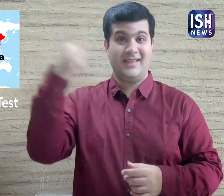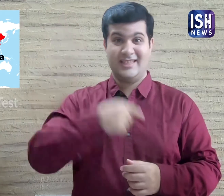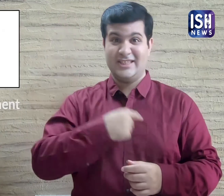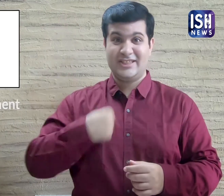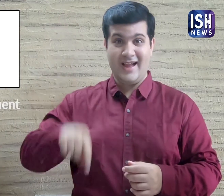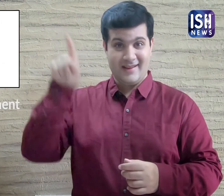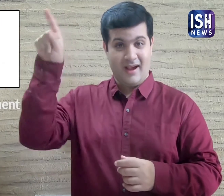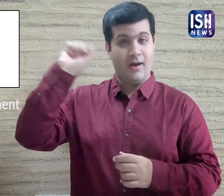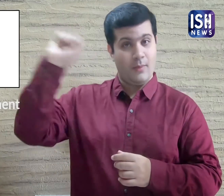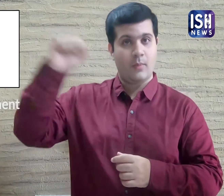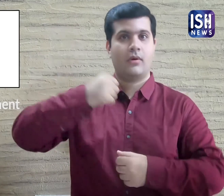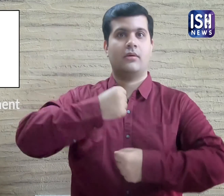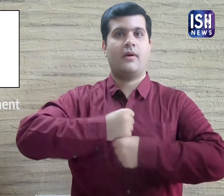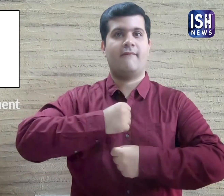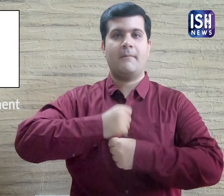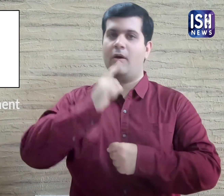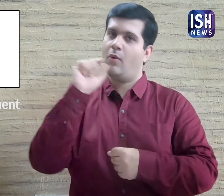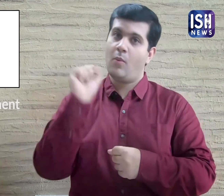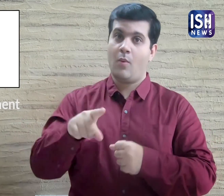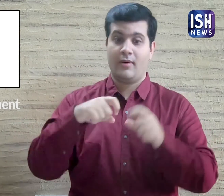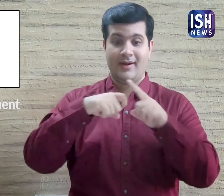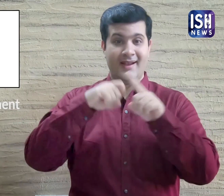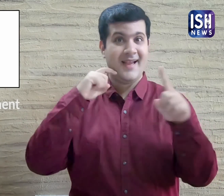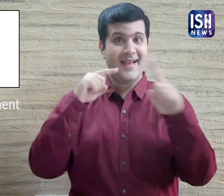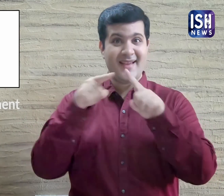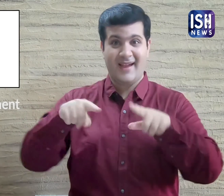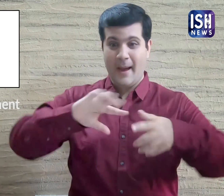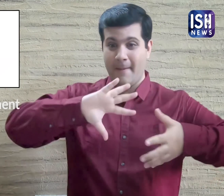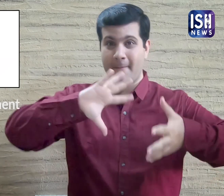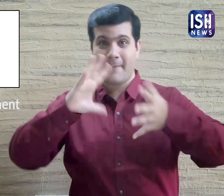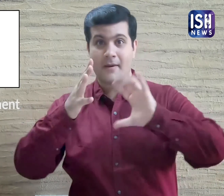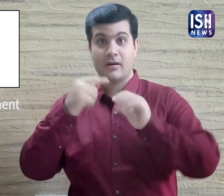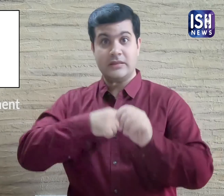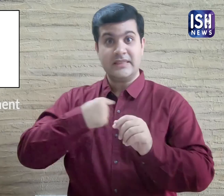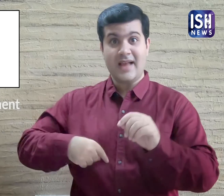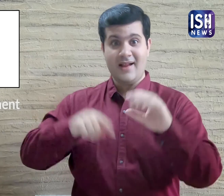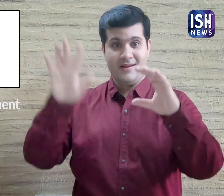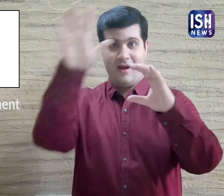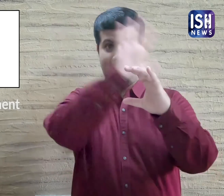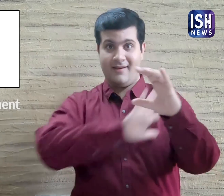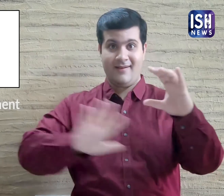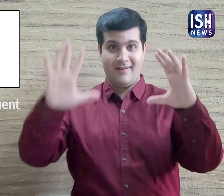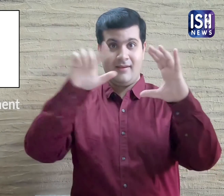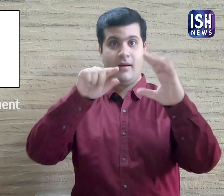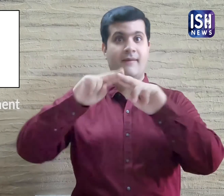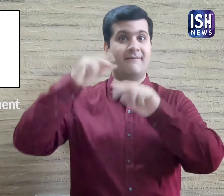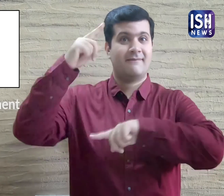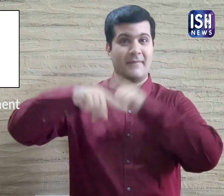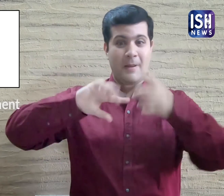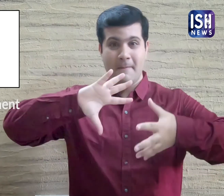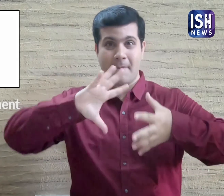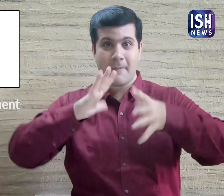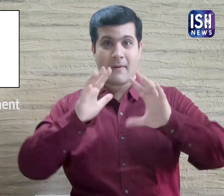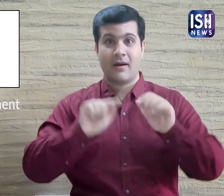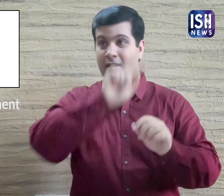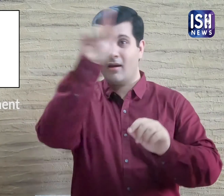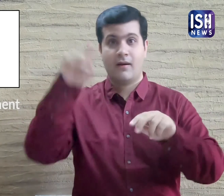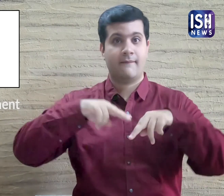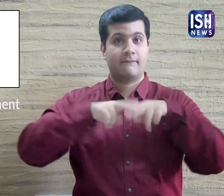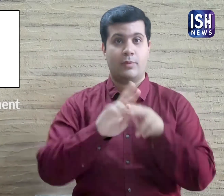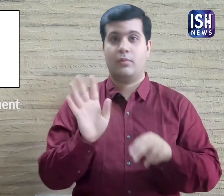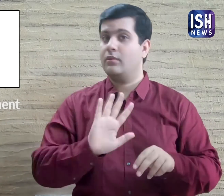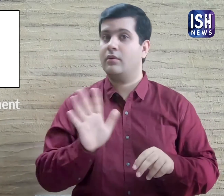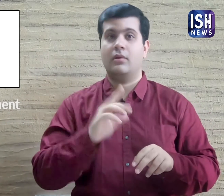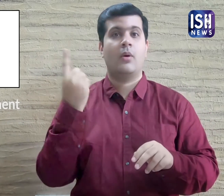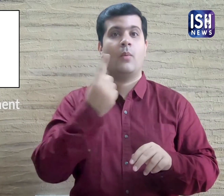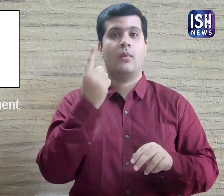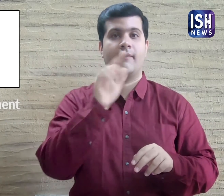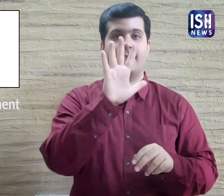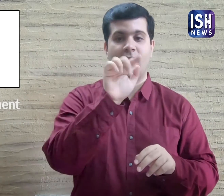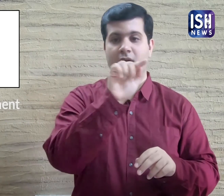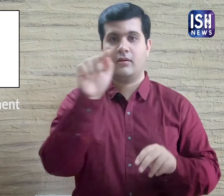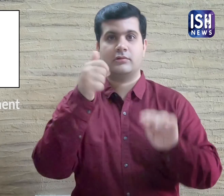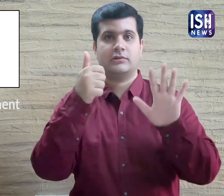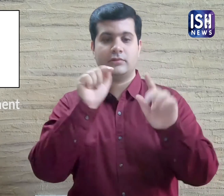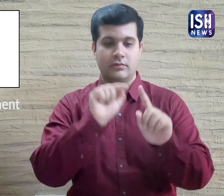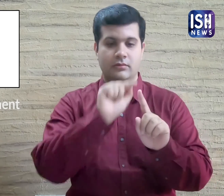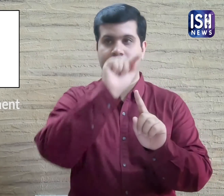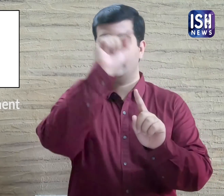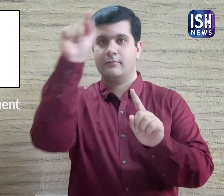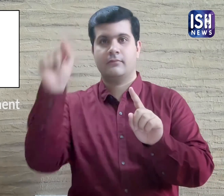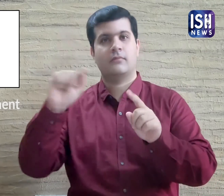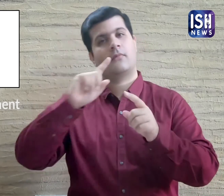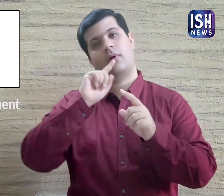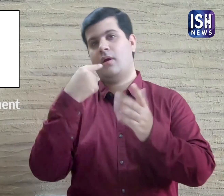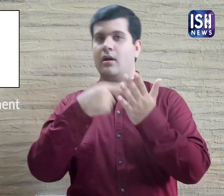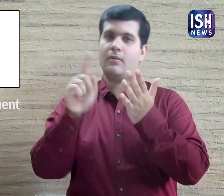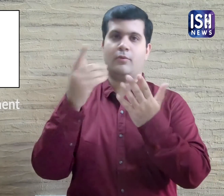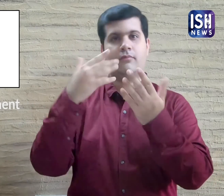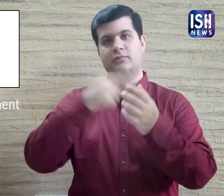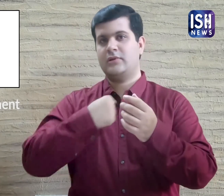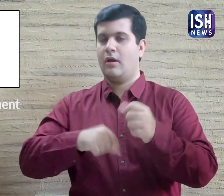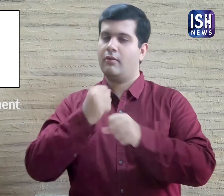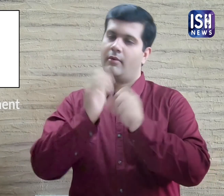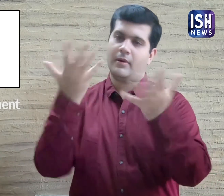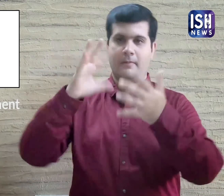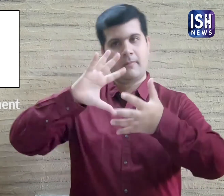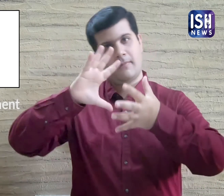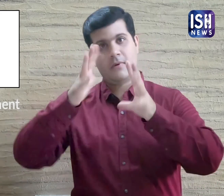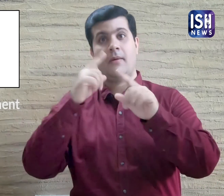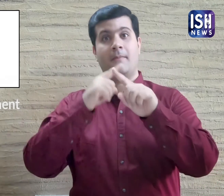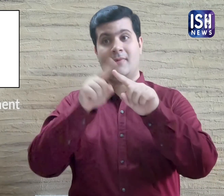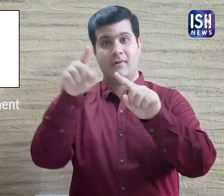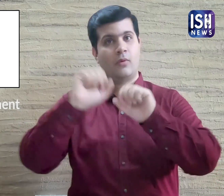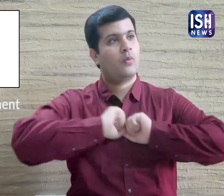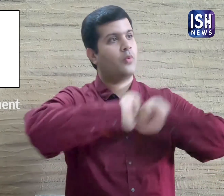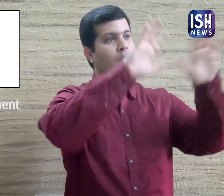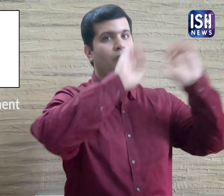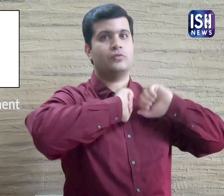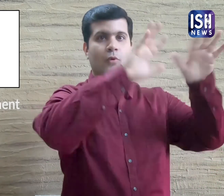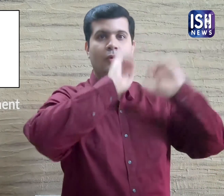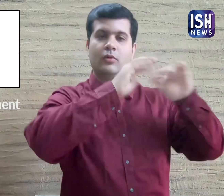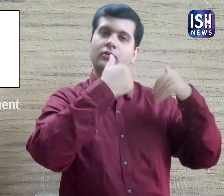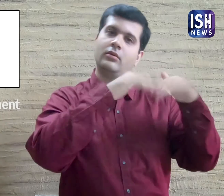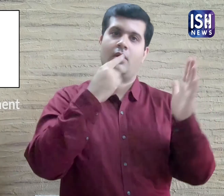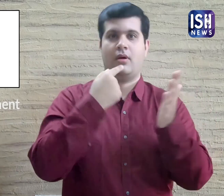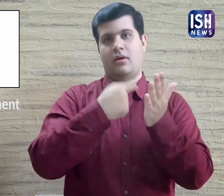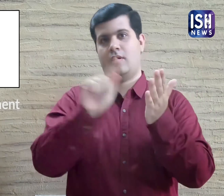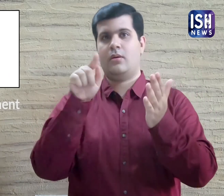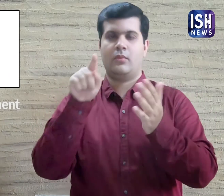The Chinese government allows only 5-6 companies to manufacture & export these kits.